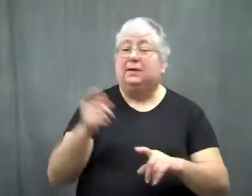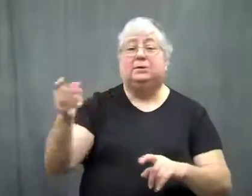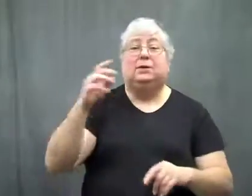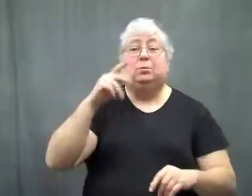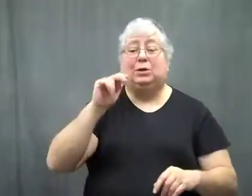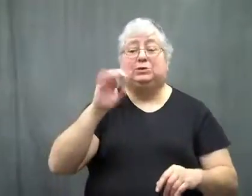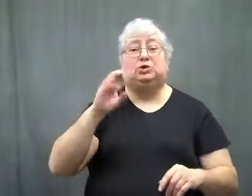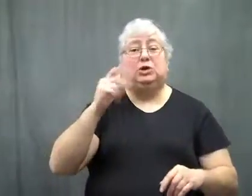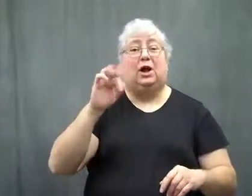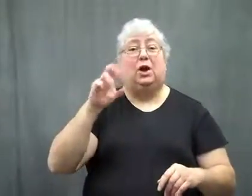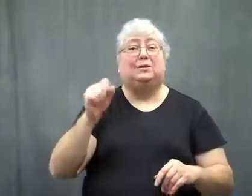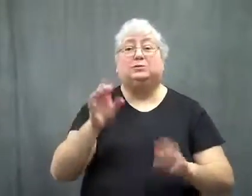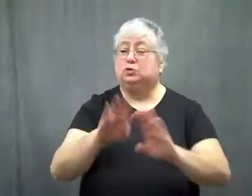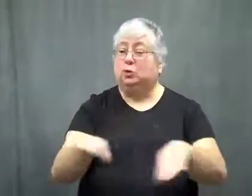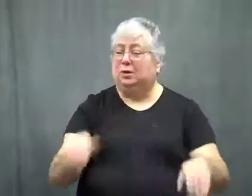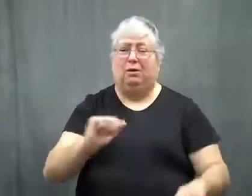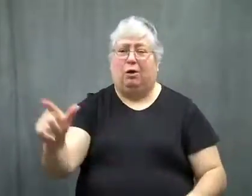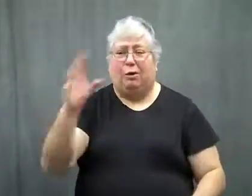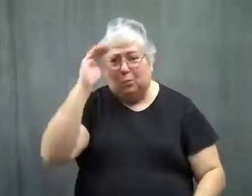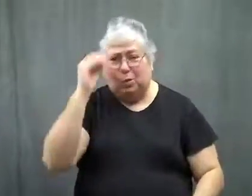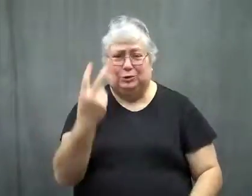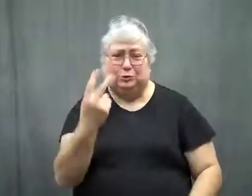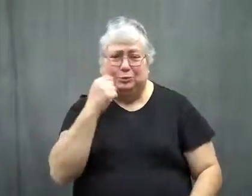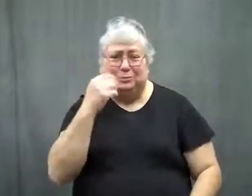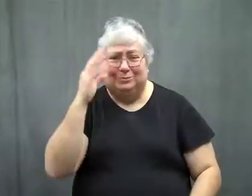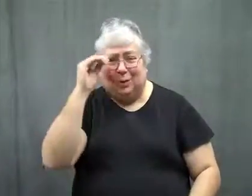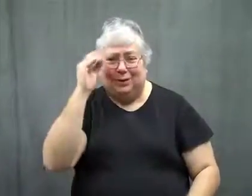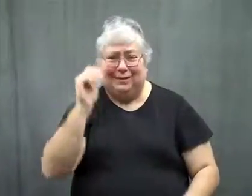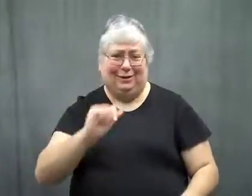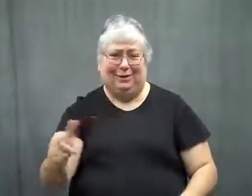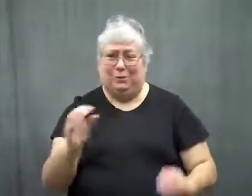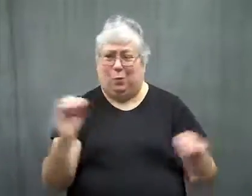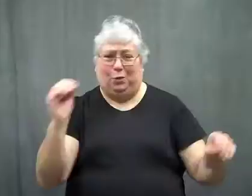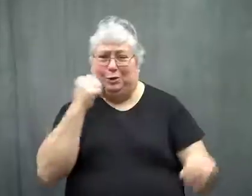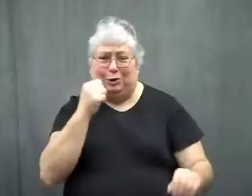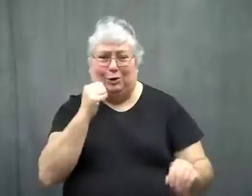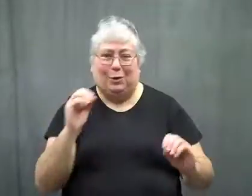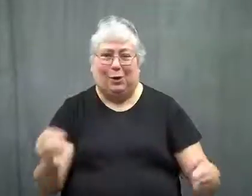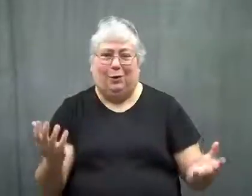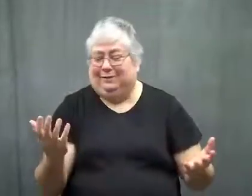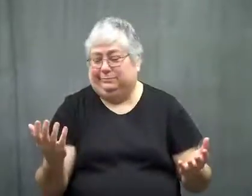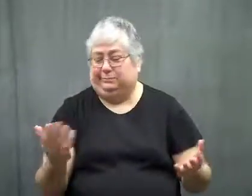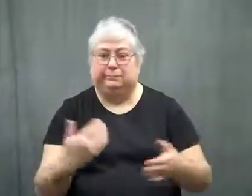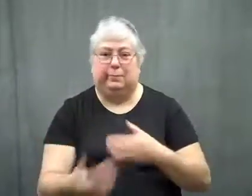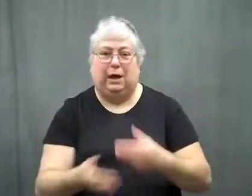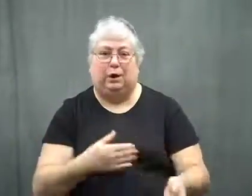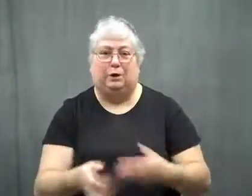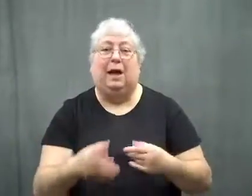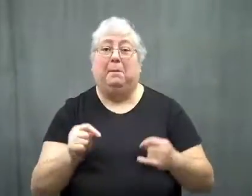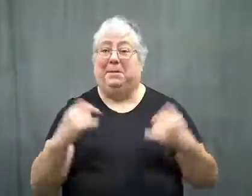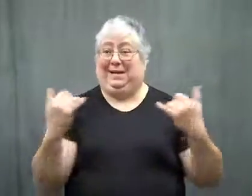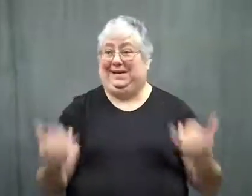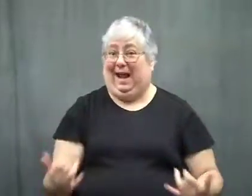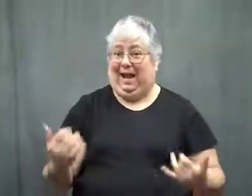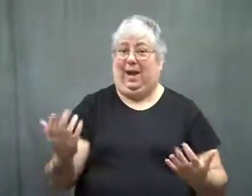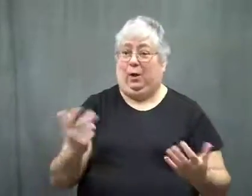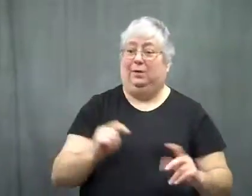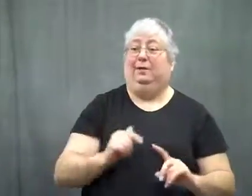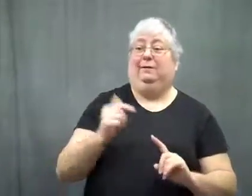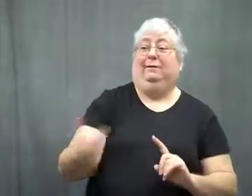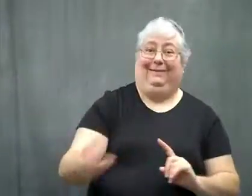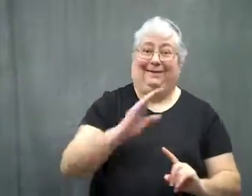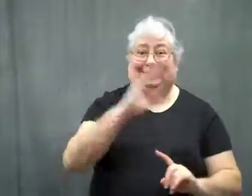In addition, Prince Charles had no daughters, just two sons.